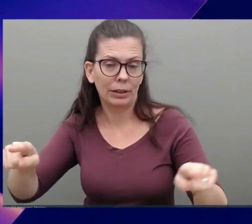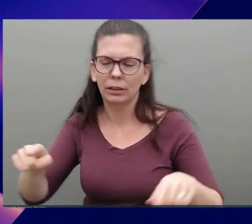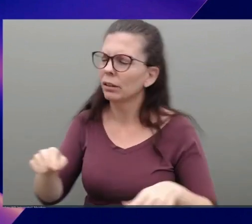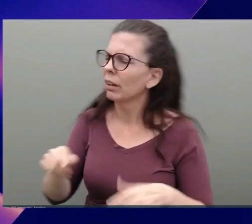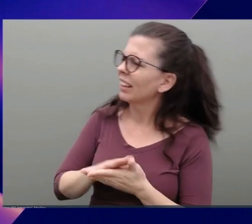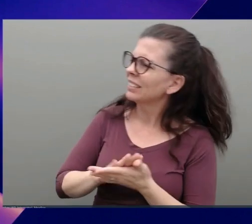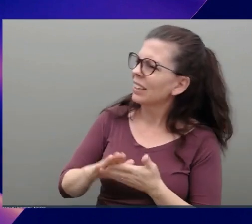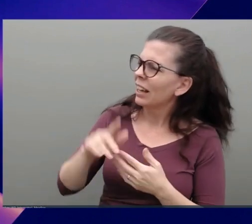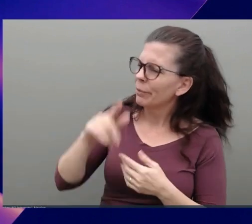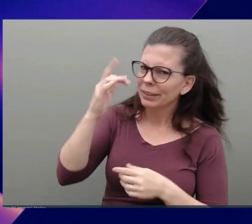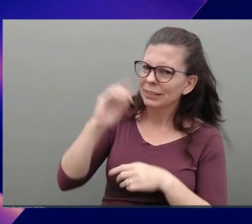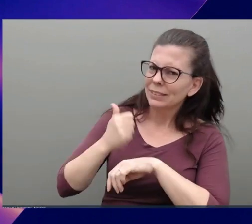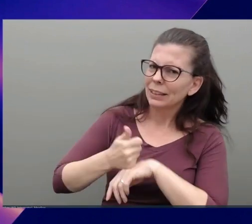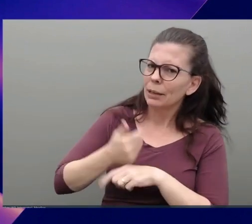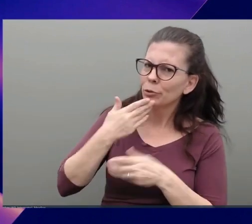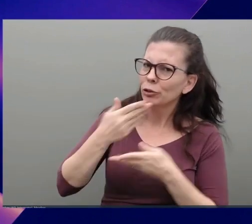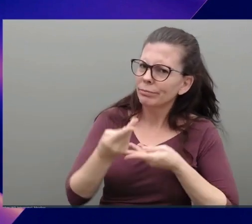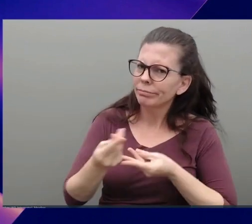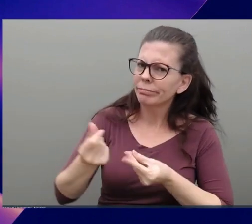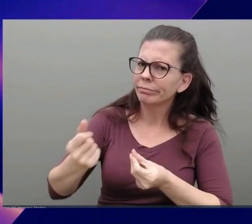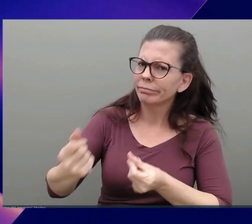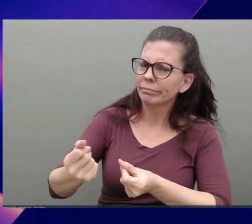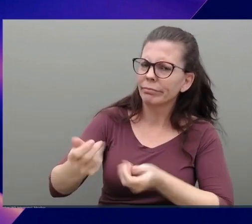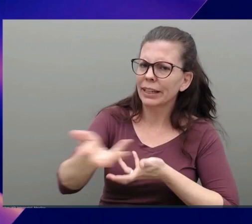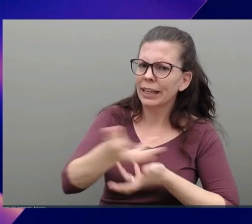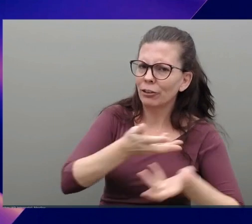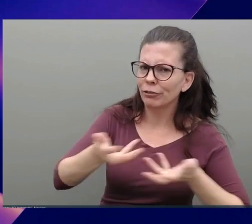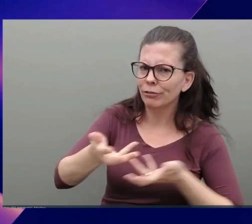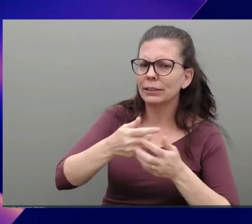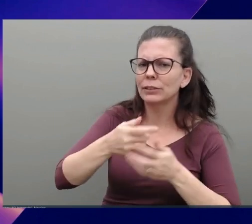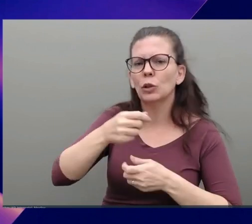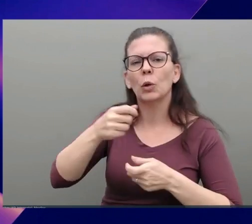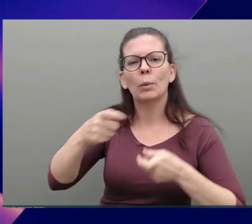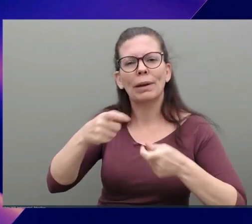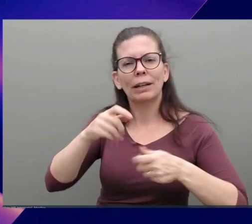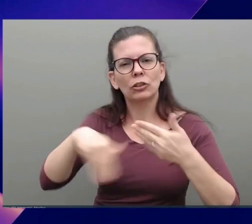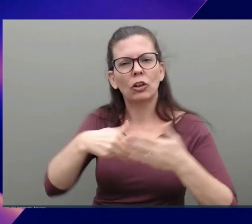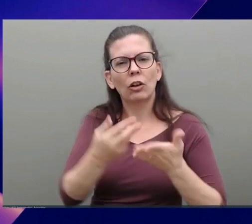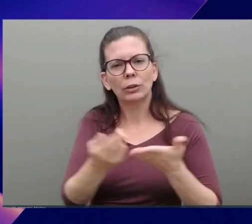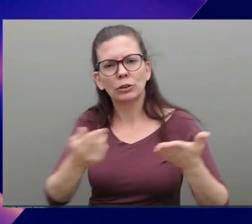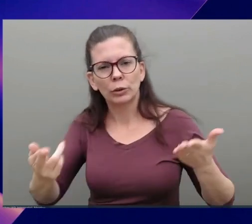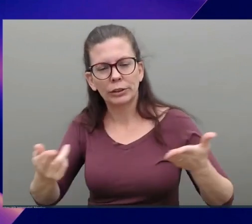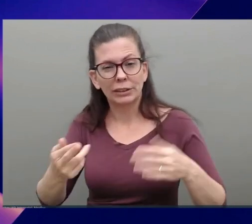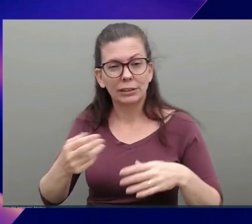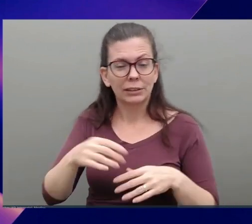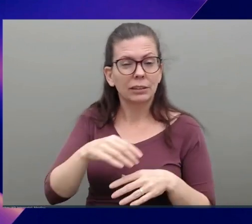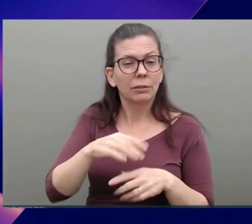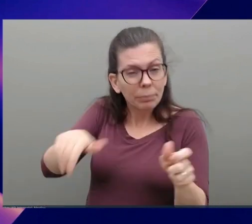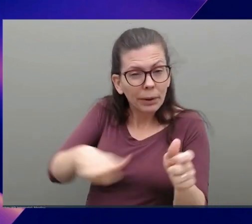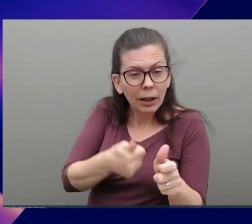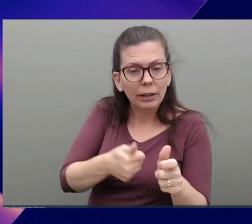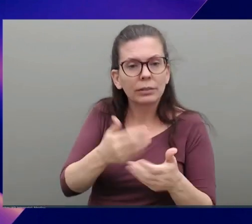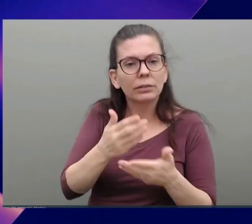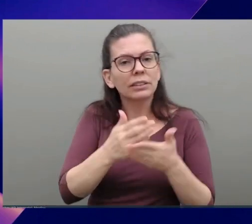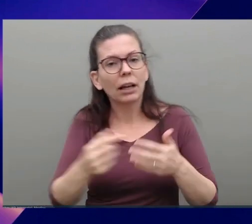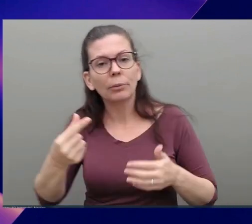Because it creates a seamless interface to also manage all the resources under the hood, right? Some models are a little bit more, you know, GPU computer-vision-focused, right?